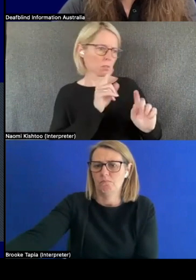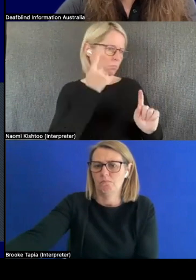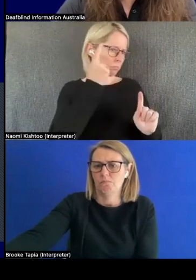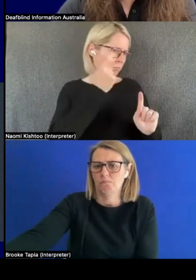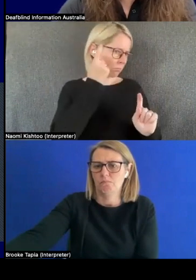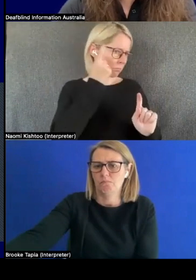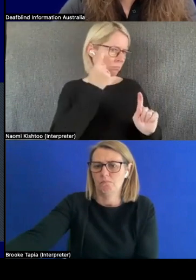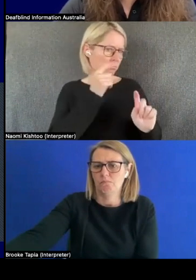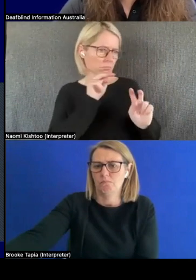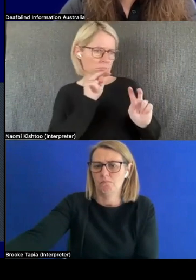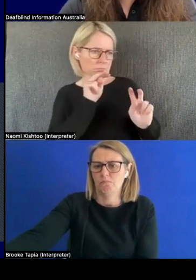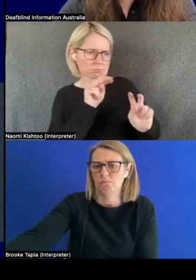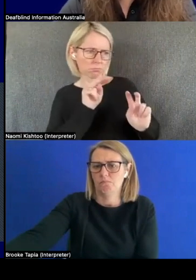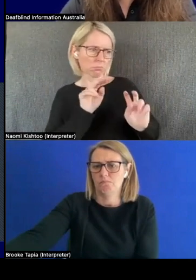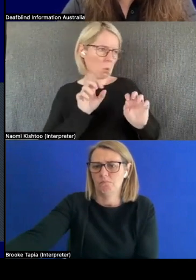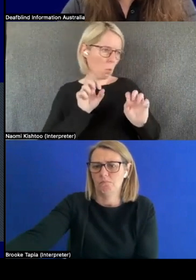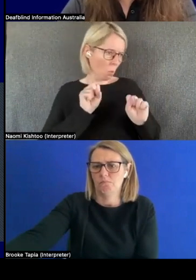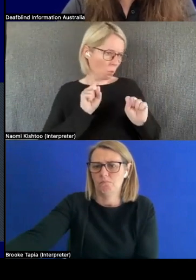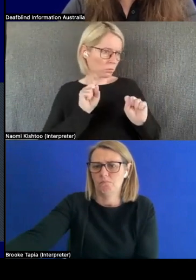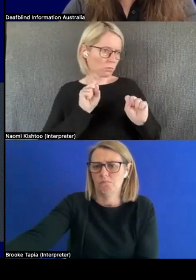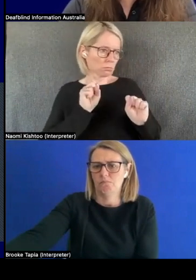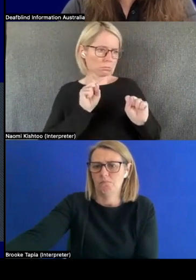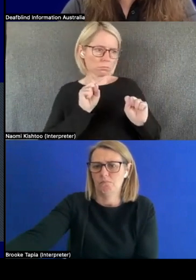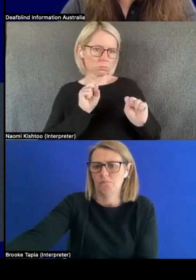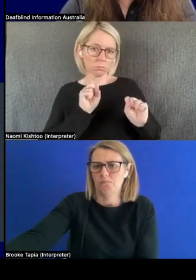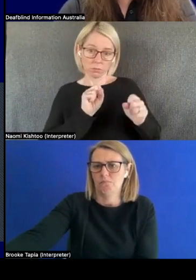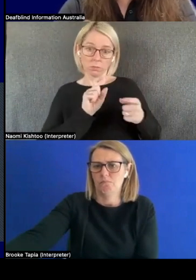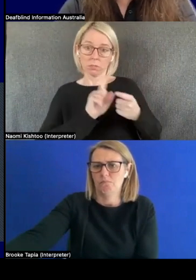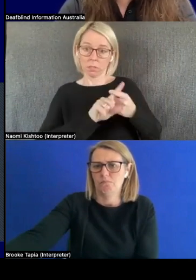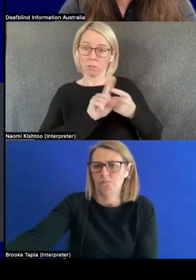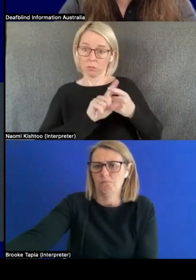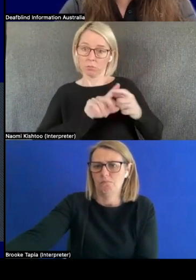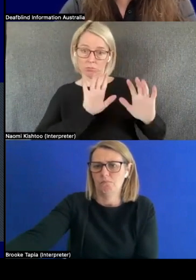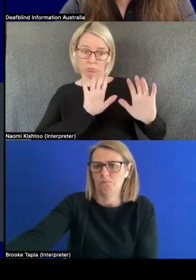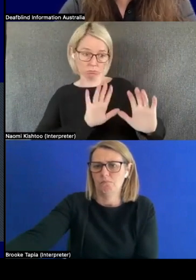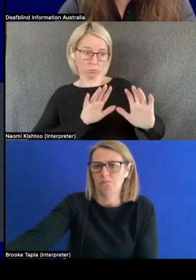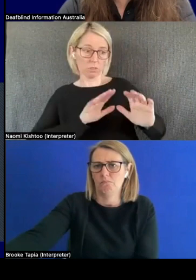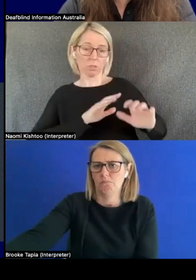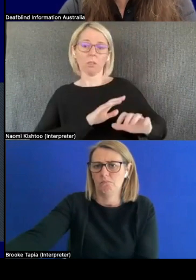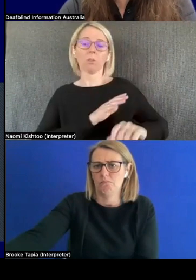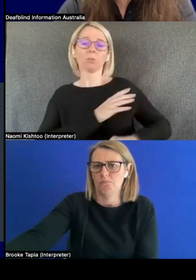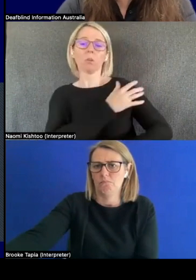to remain in contact with some part of your body, not necessarily your hands,